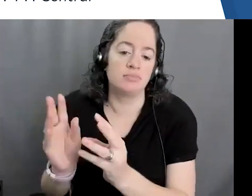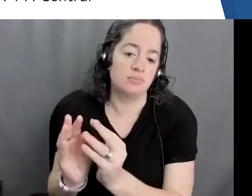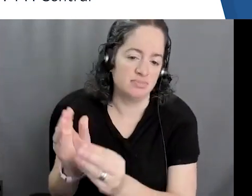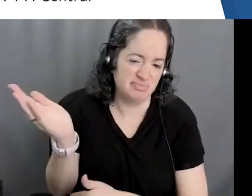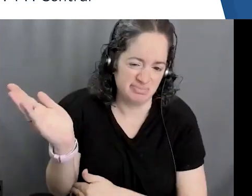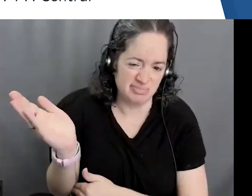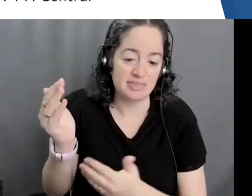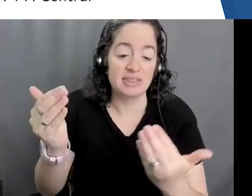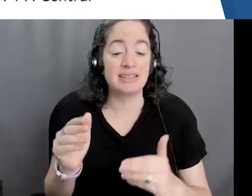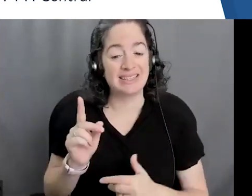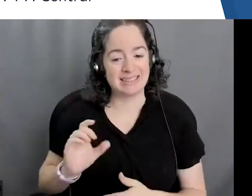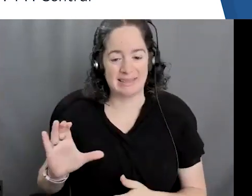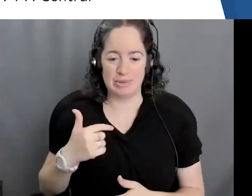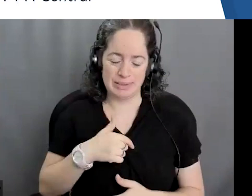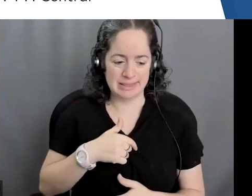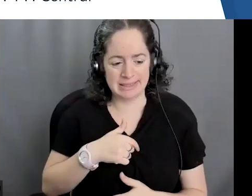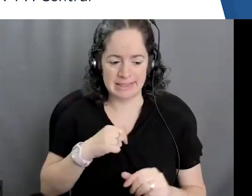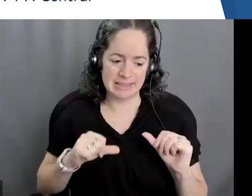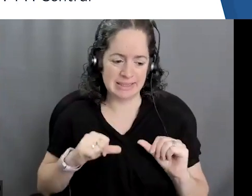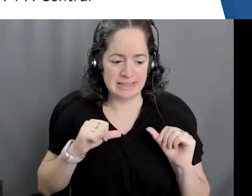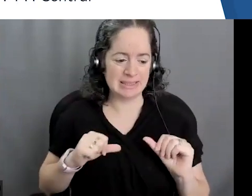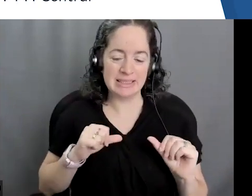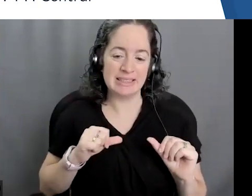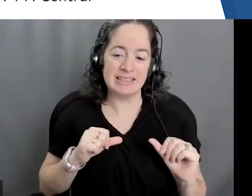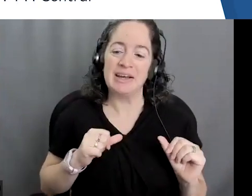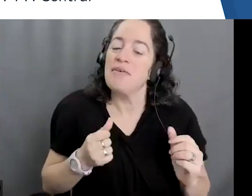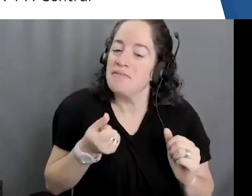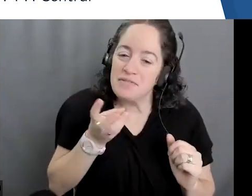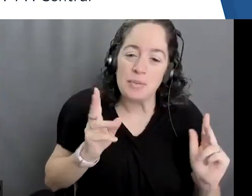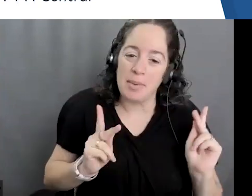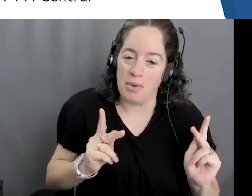we were having a little hard time finding people who were like, "Yes, I will speak around Christmas time,"